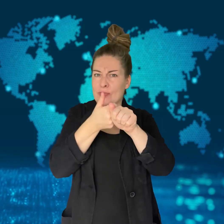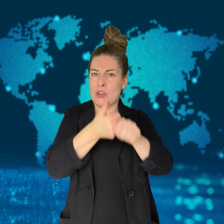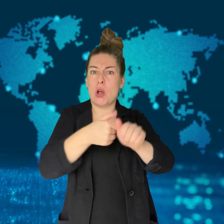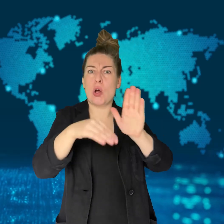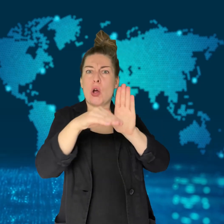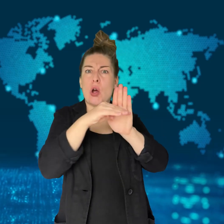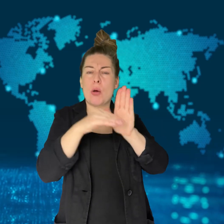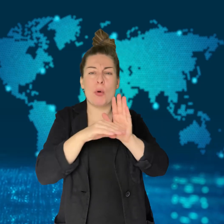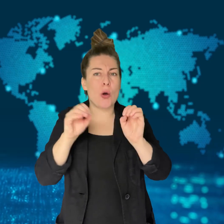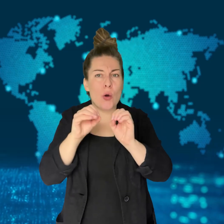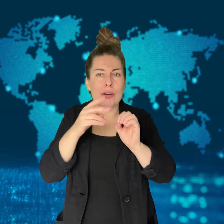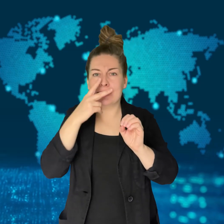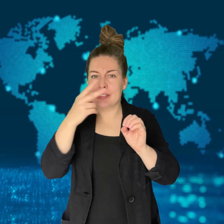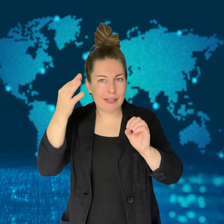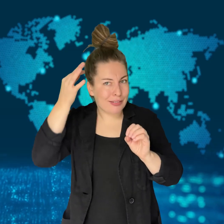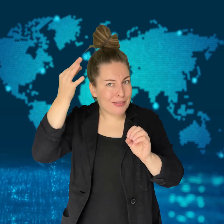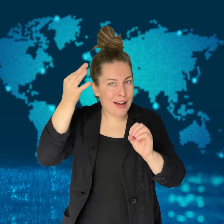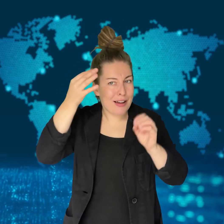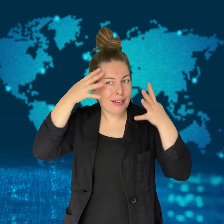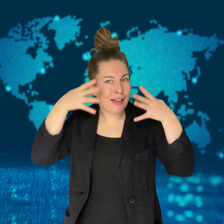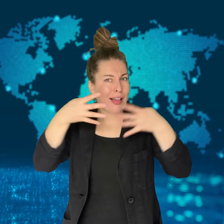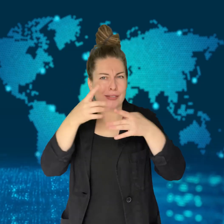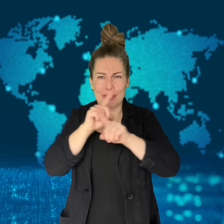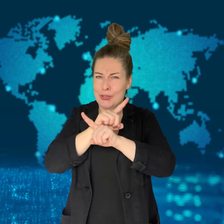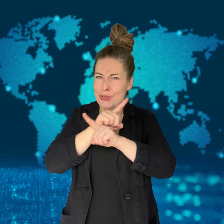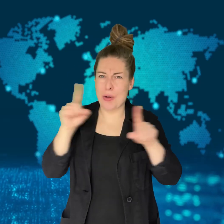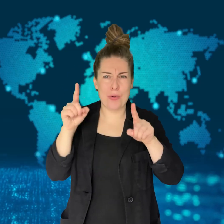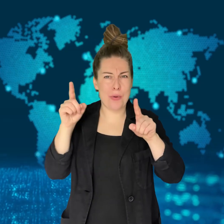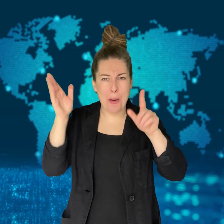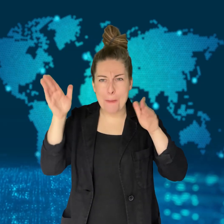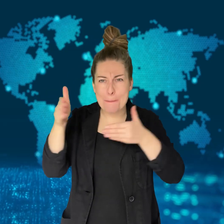the Basij paramilitary force prior to her protest.